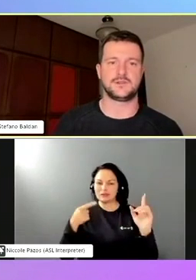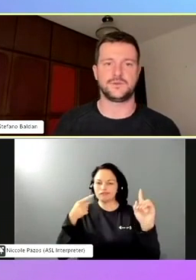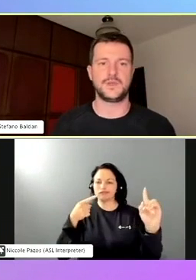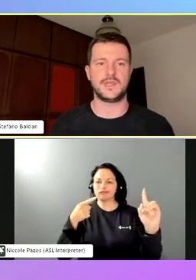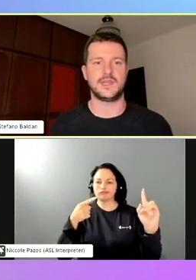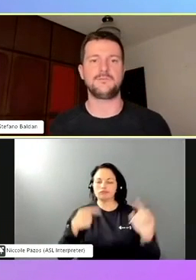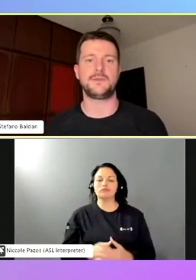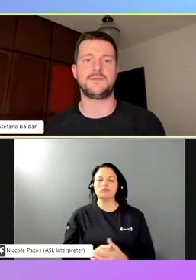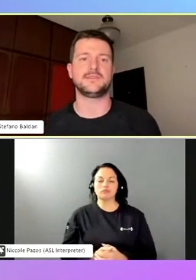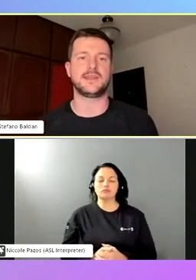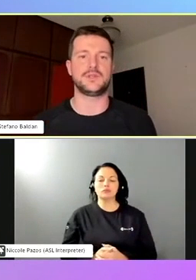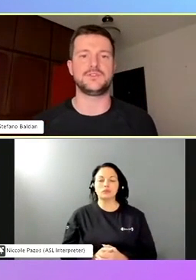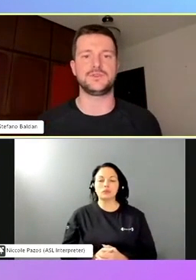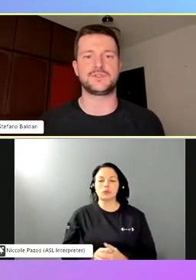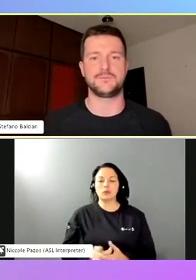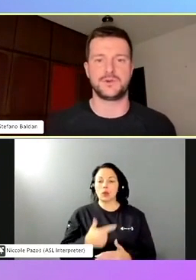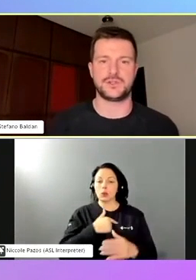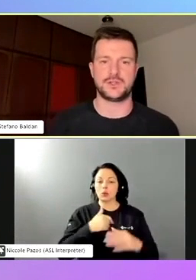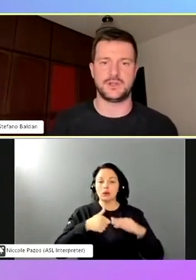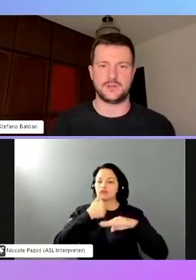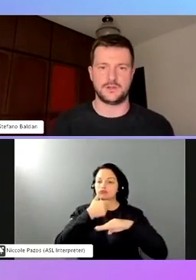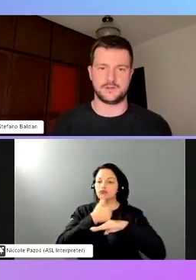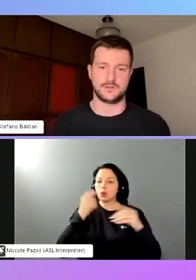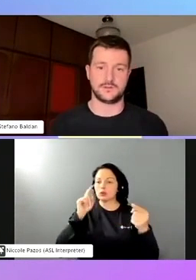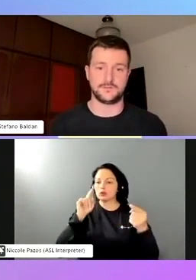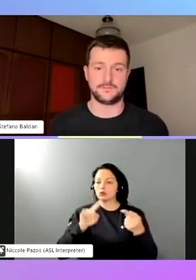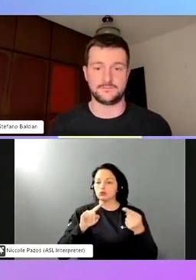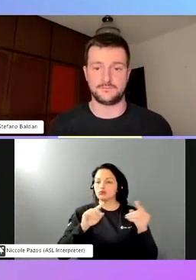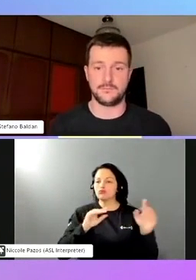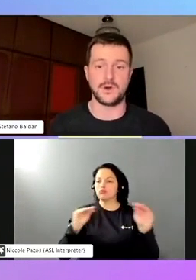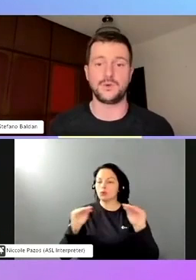The object can be placed wherever there can be overlaps.